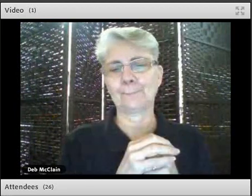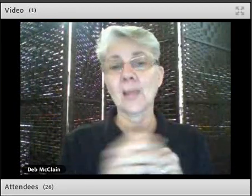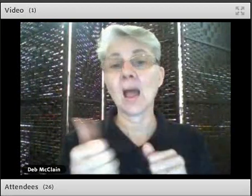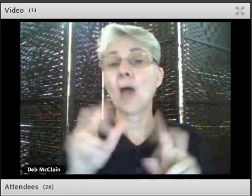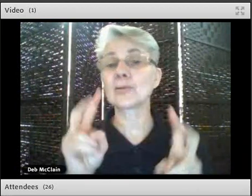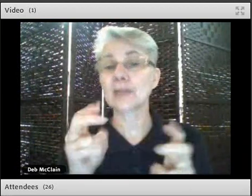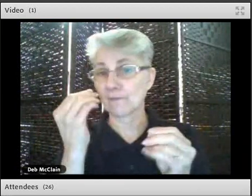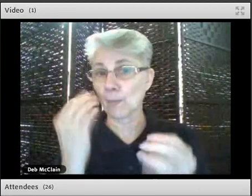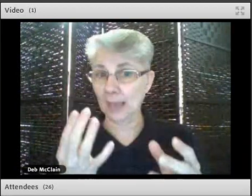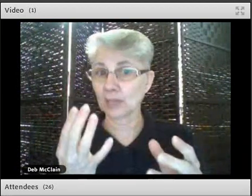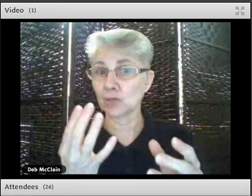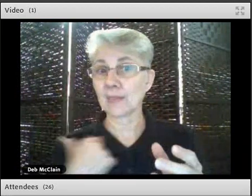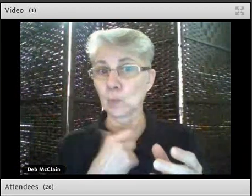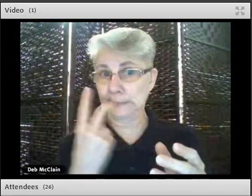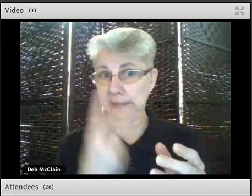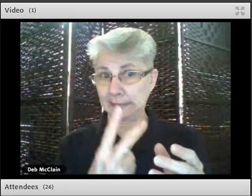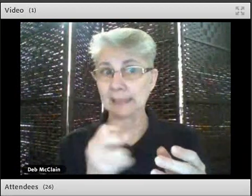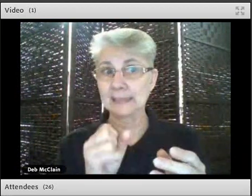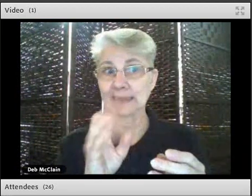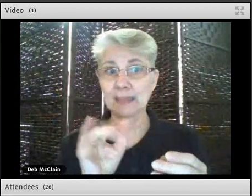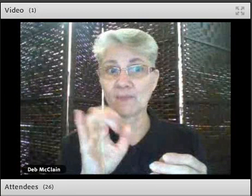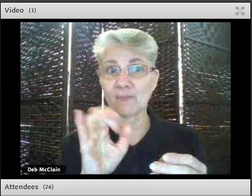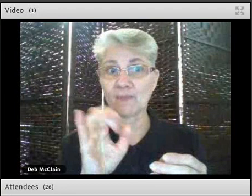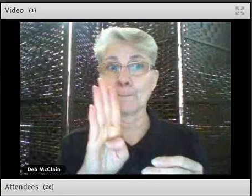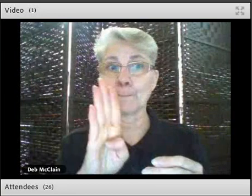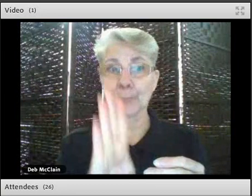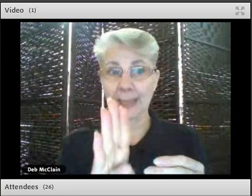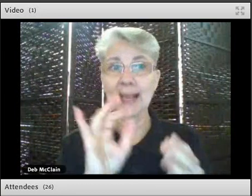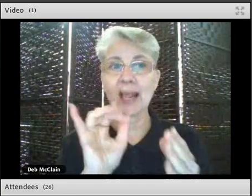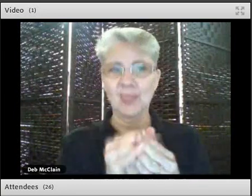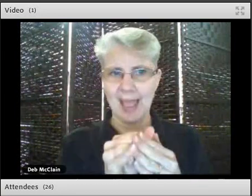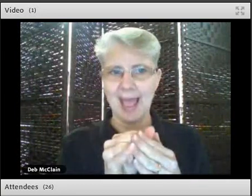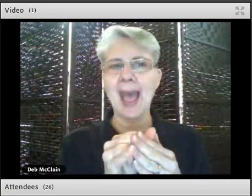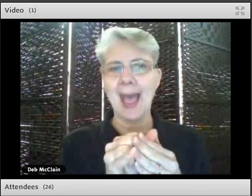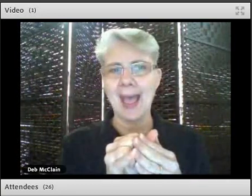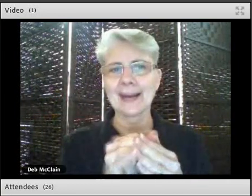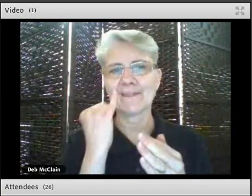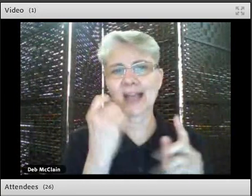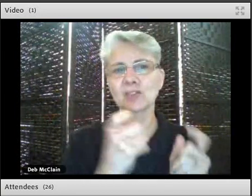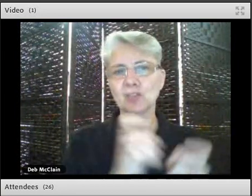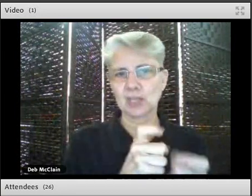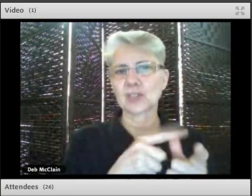And what you can certainly do is you can add a 246,